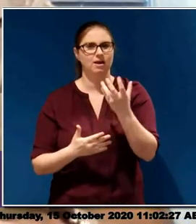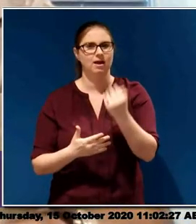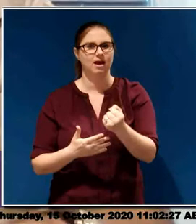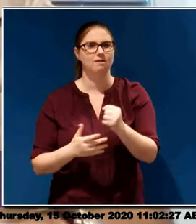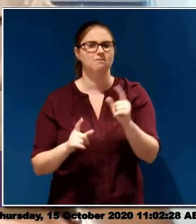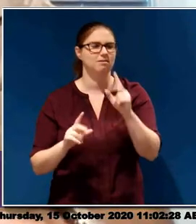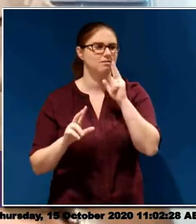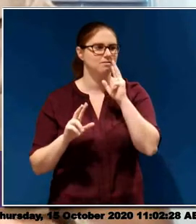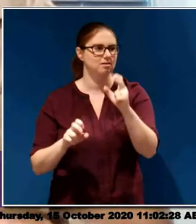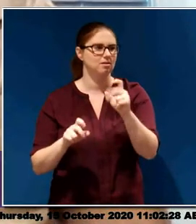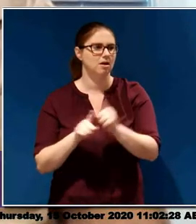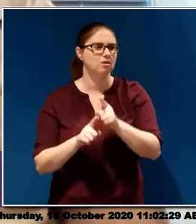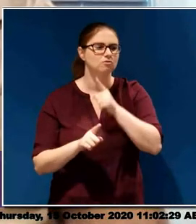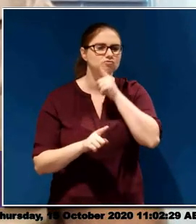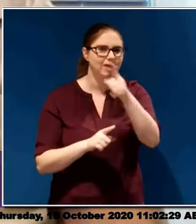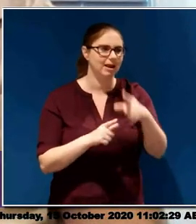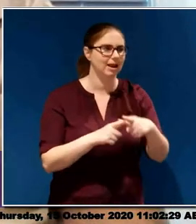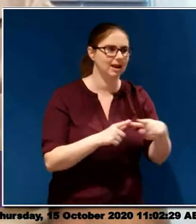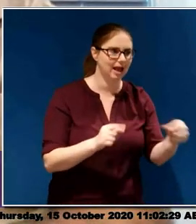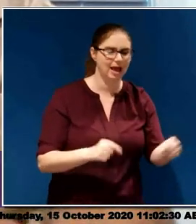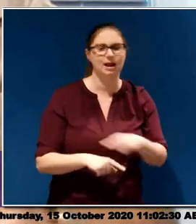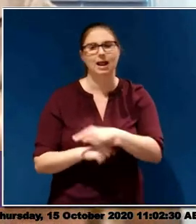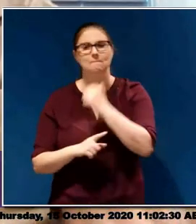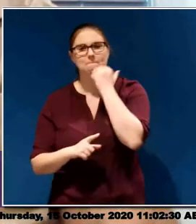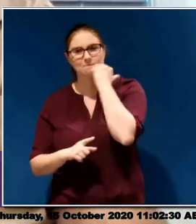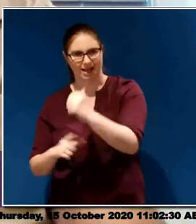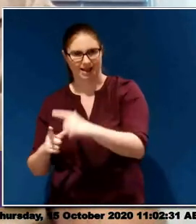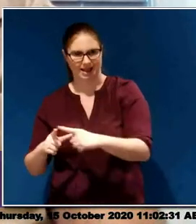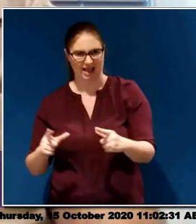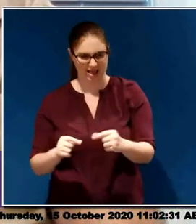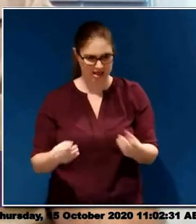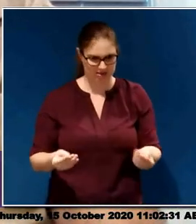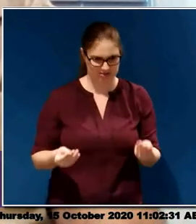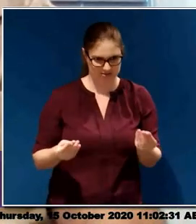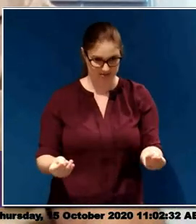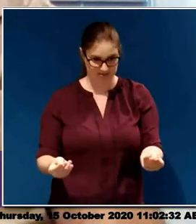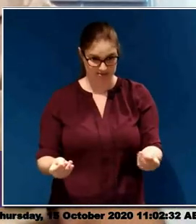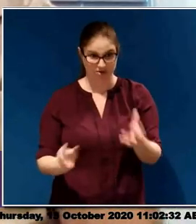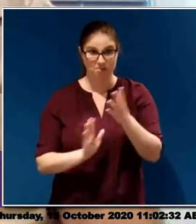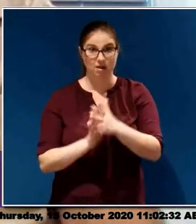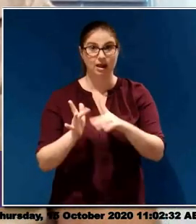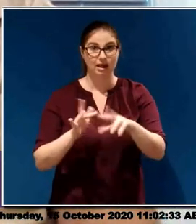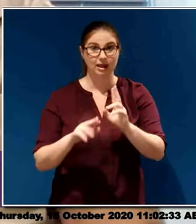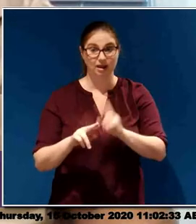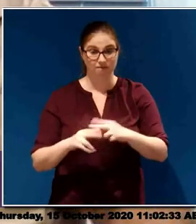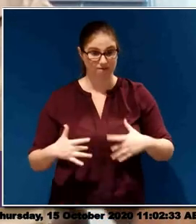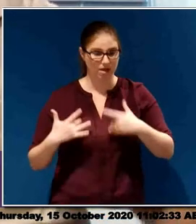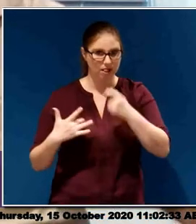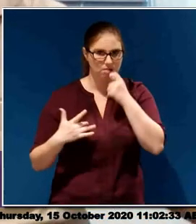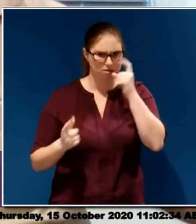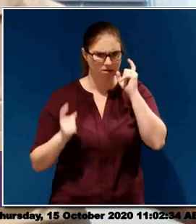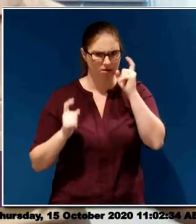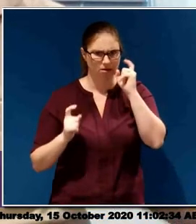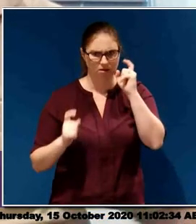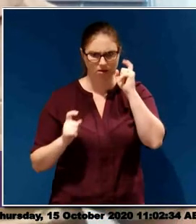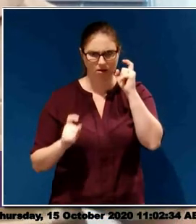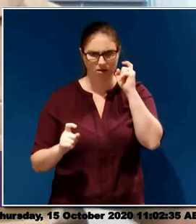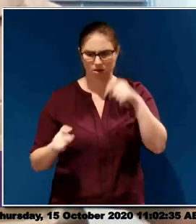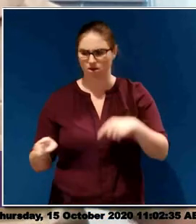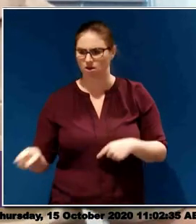he was feeling anxious or something, he would turn the red one over, and she wouldn't have to say nothing, he might need to go out where the bags